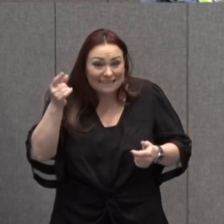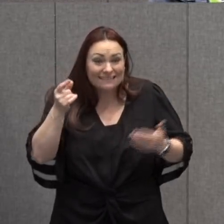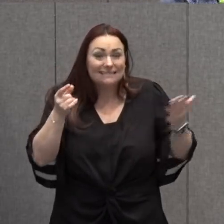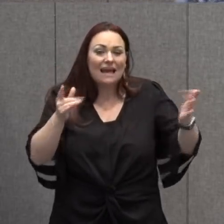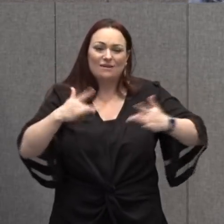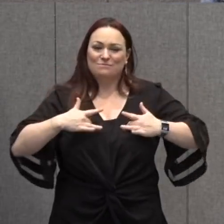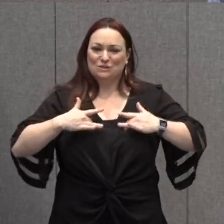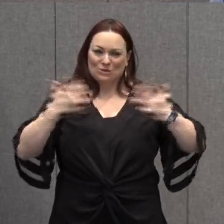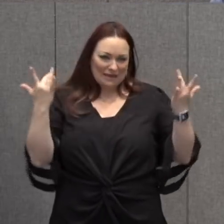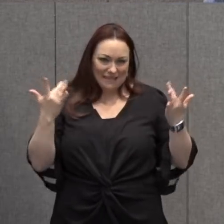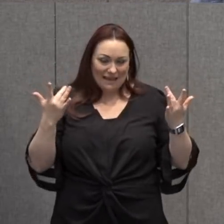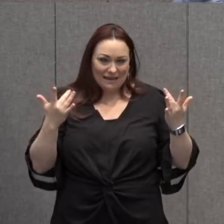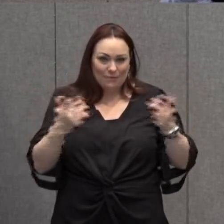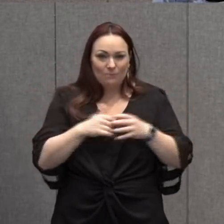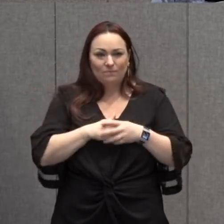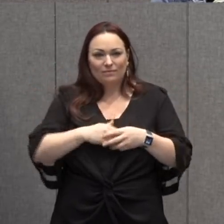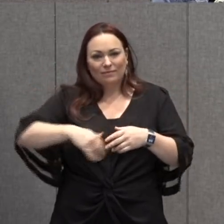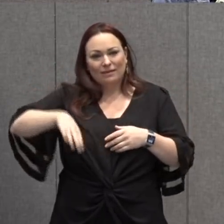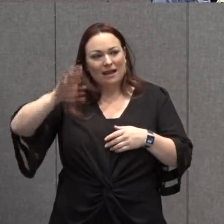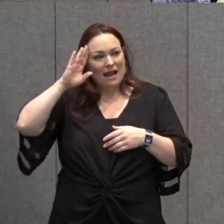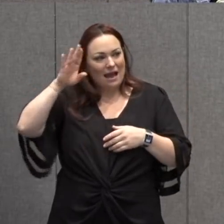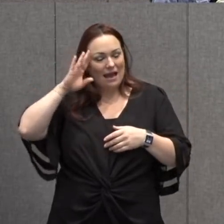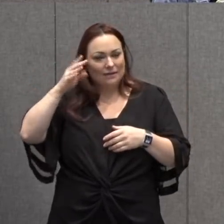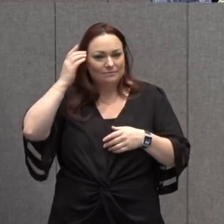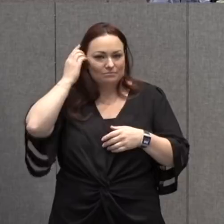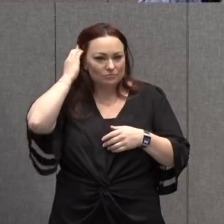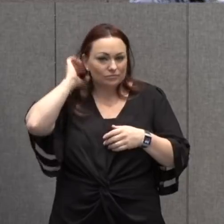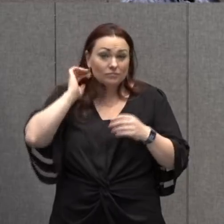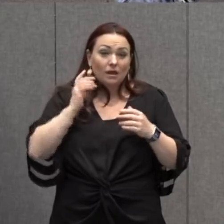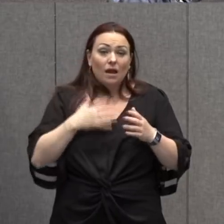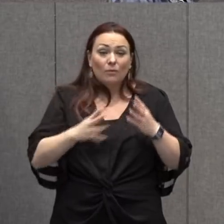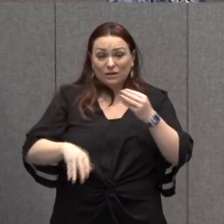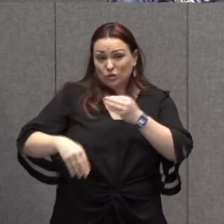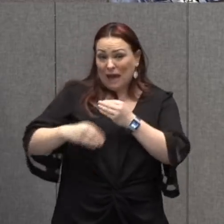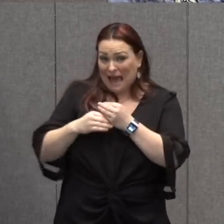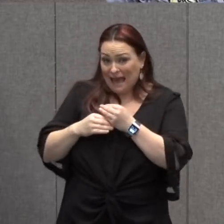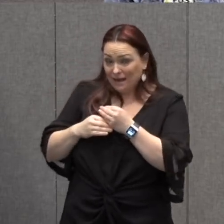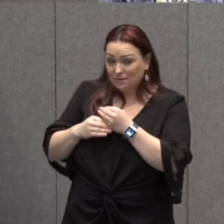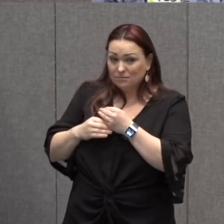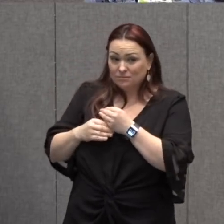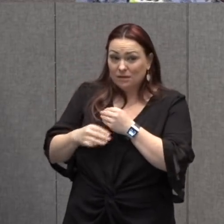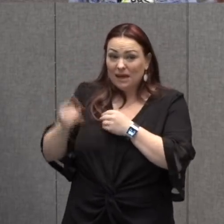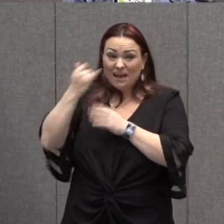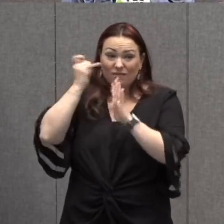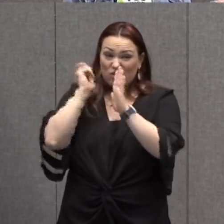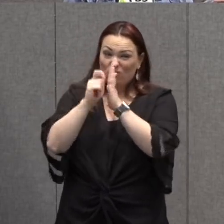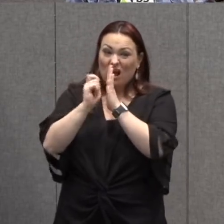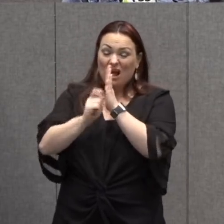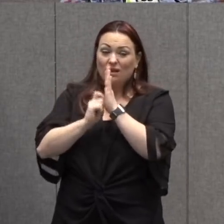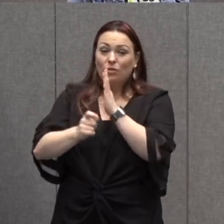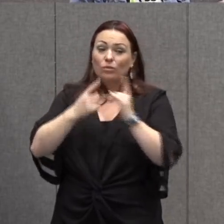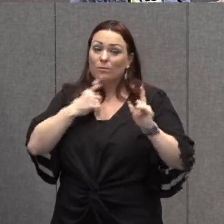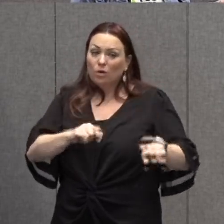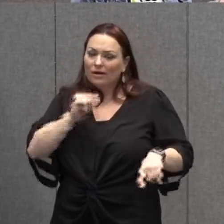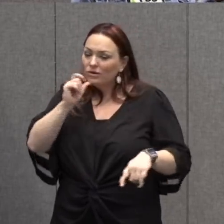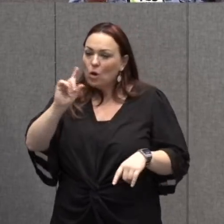You know, I want to like tag off of that. If you write a report like that, don't just share it on the Twitter,